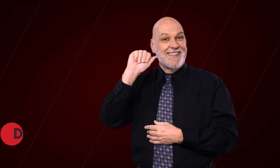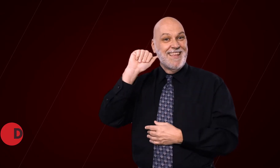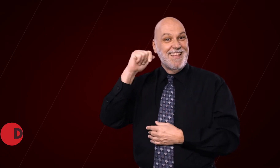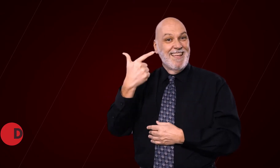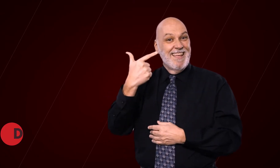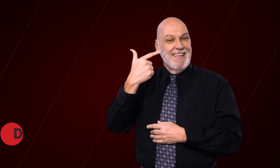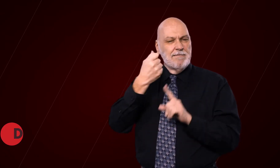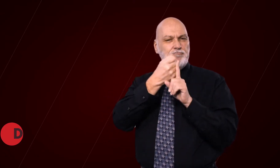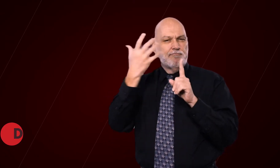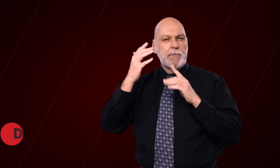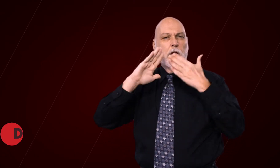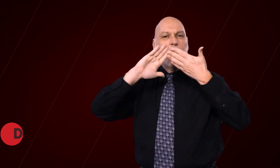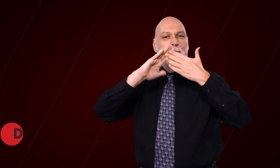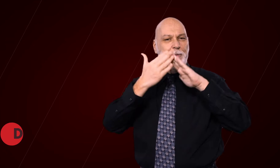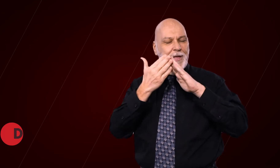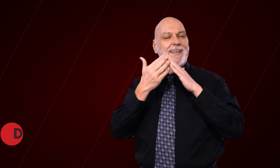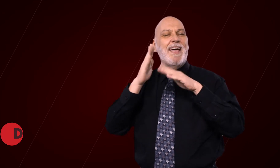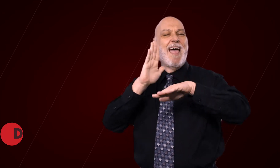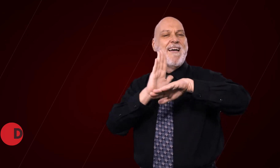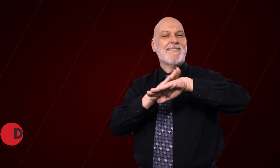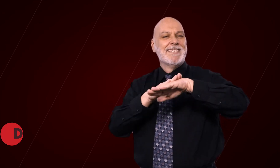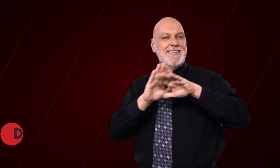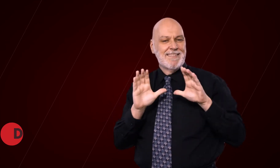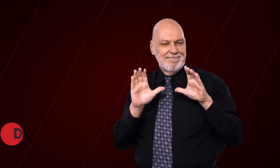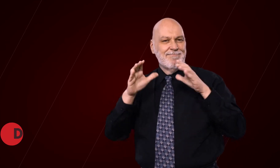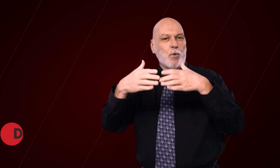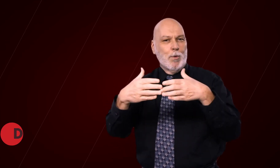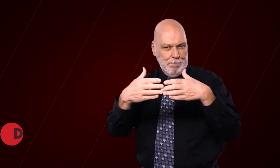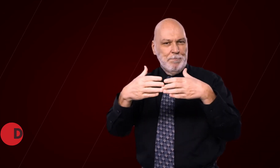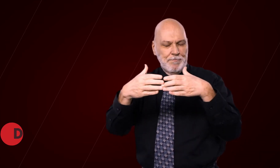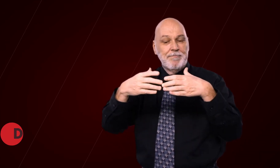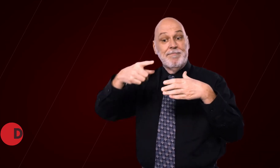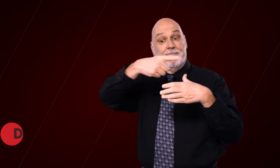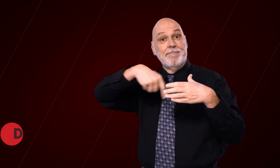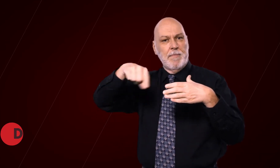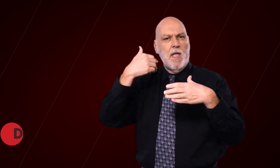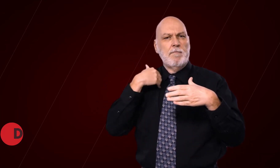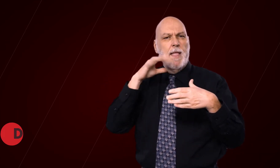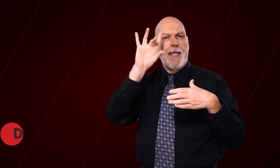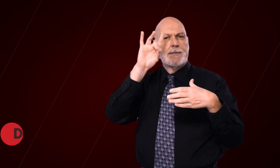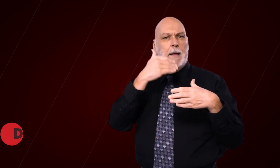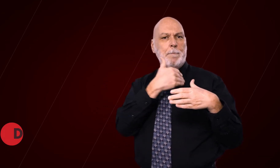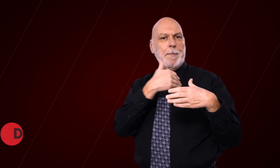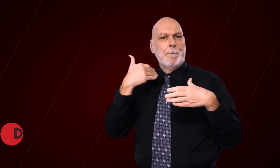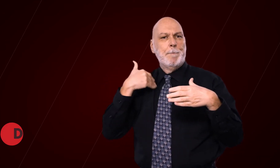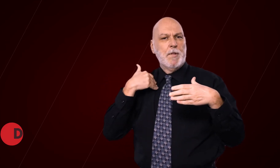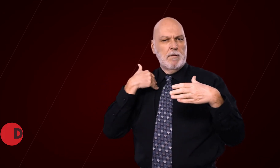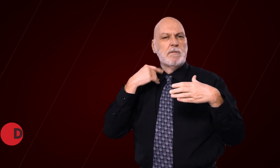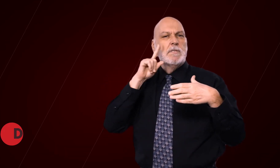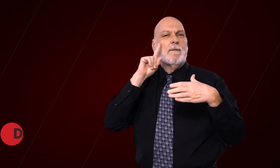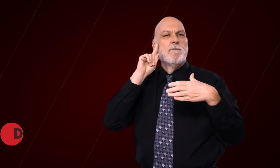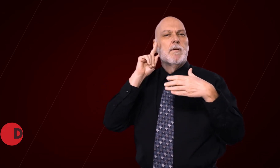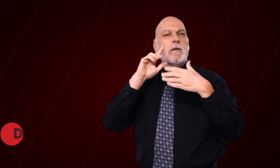[Anselmo]: A Community Advisory Group (CAG) with 8 members of the